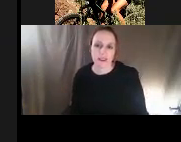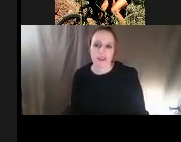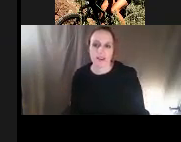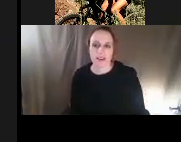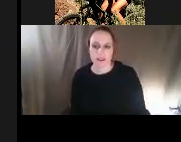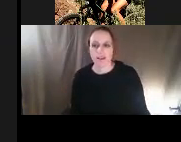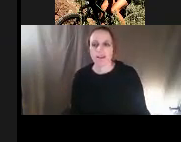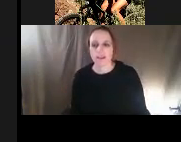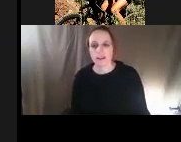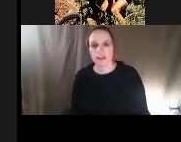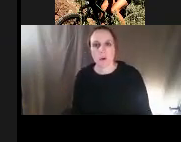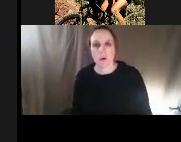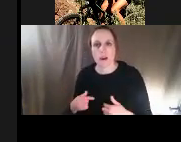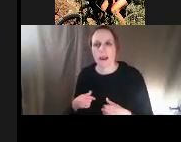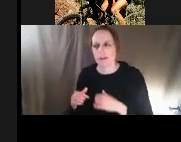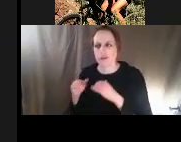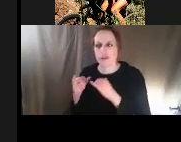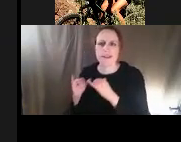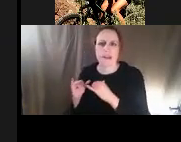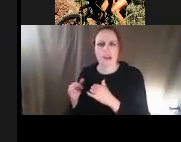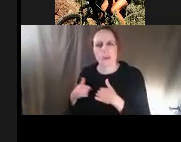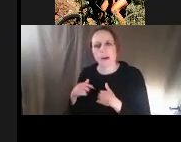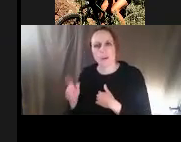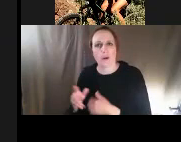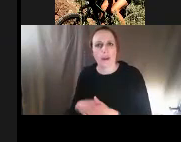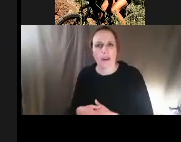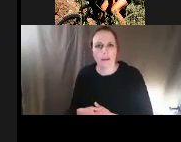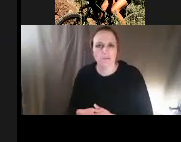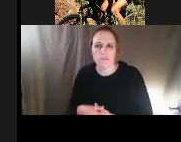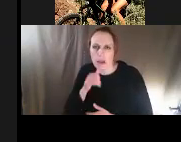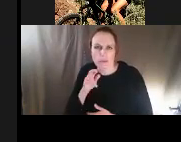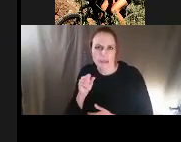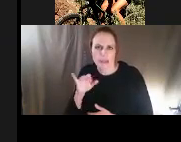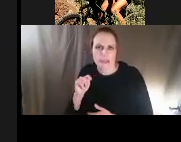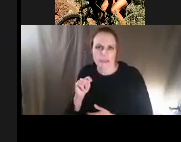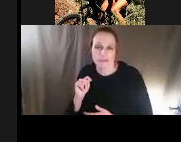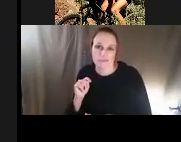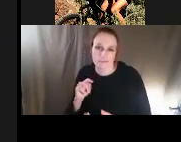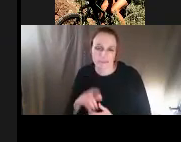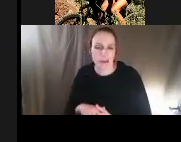I'm just like you, I'm okay. This actually fits into the most devastating area